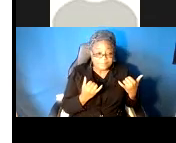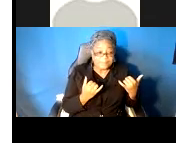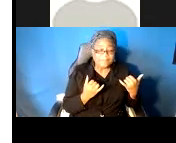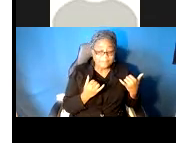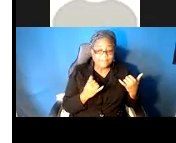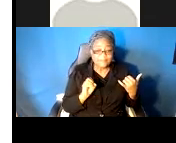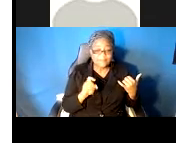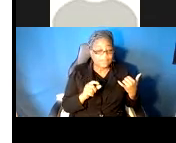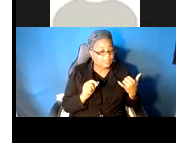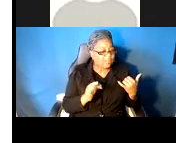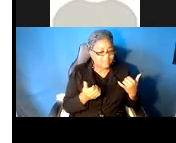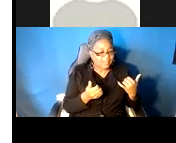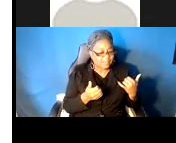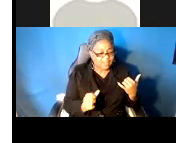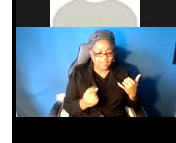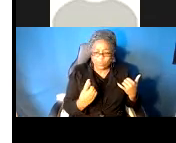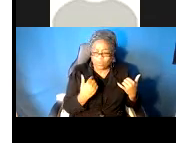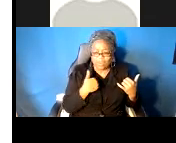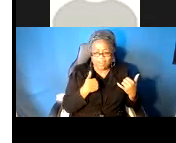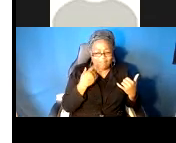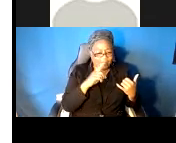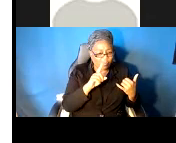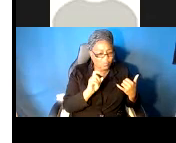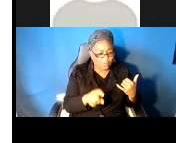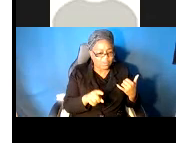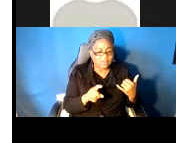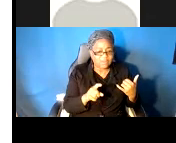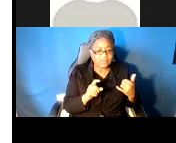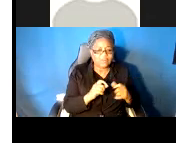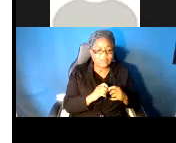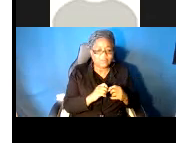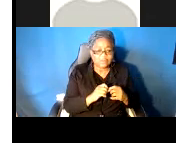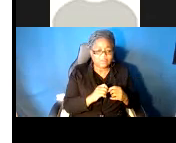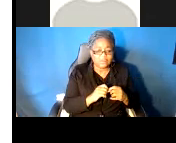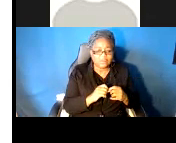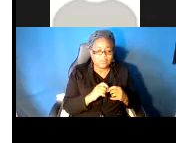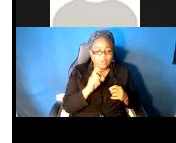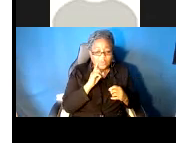If anybody has questions, you can put them in. Looks like we maybe just got one.